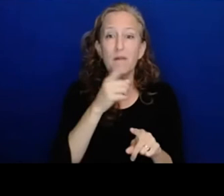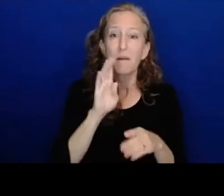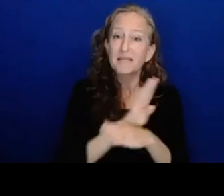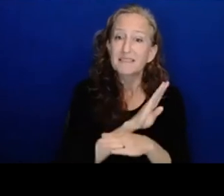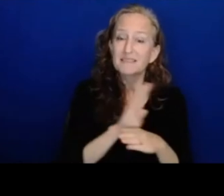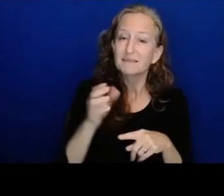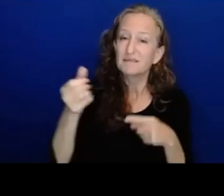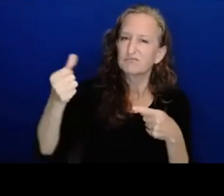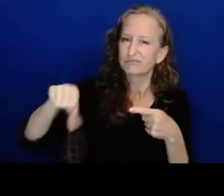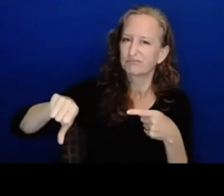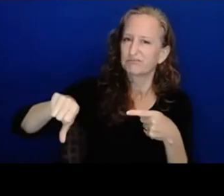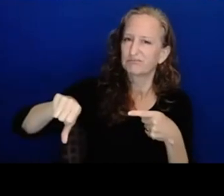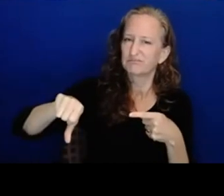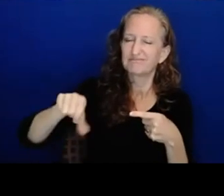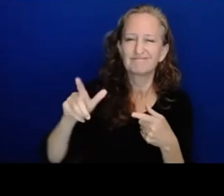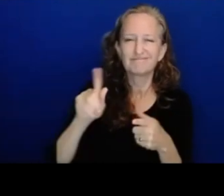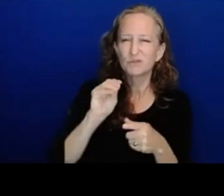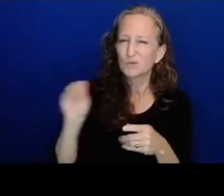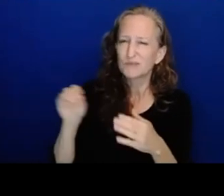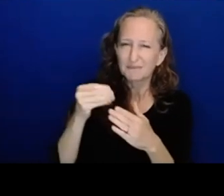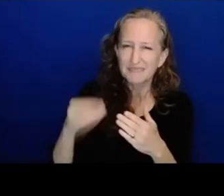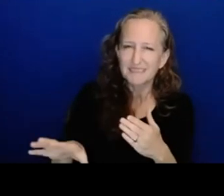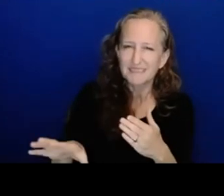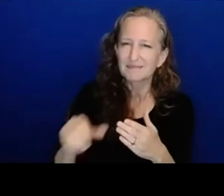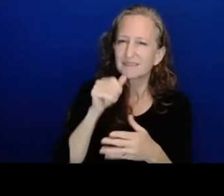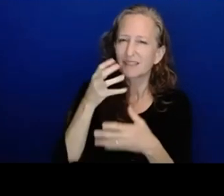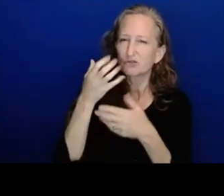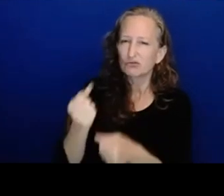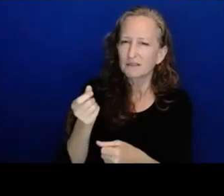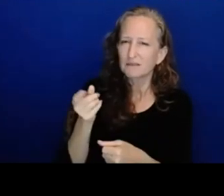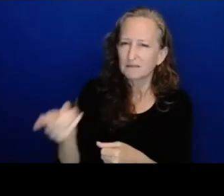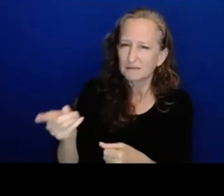going to be expensive. They weren't trusted to get the job done. And now all of a sudden